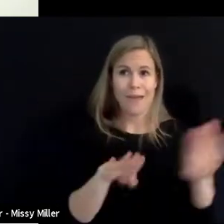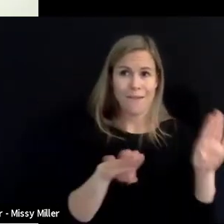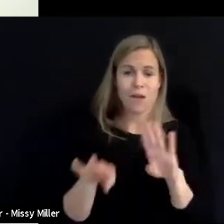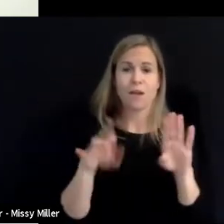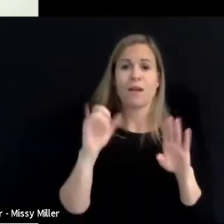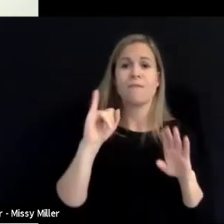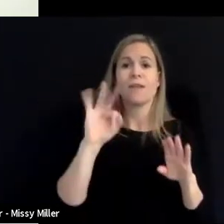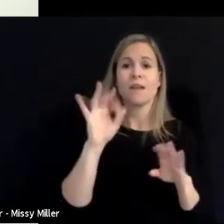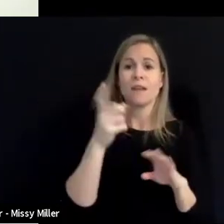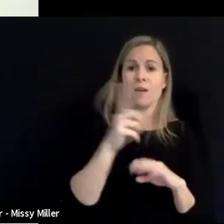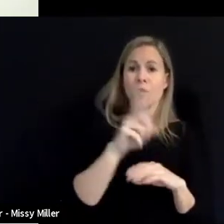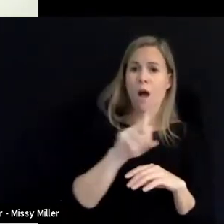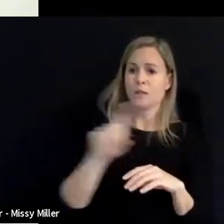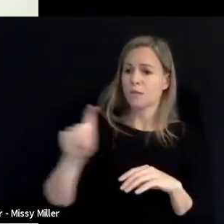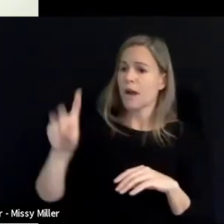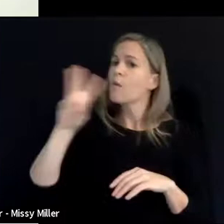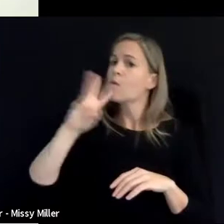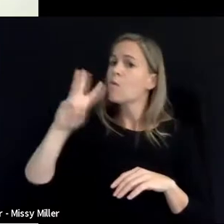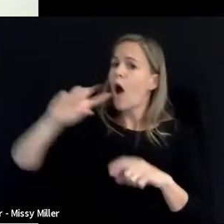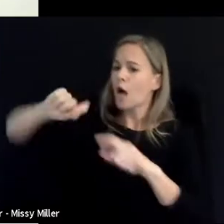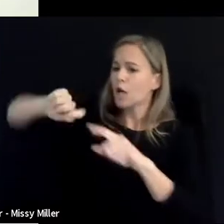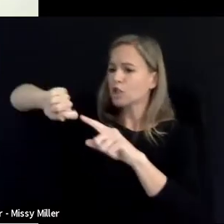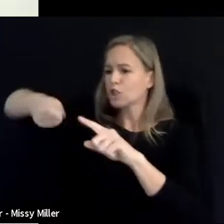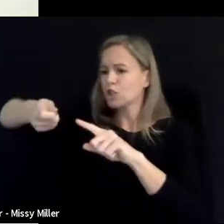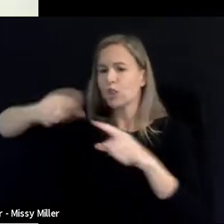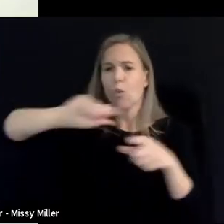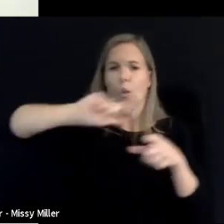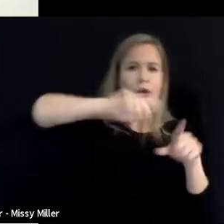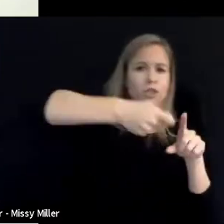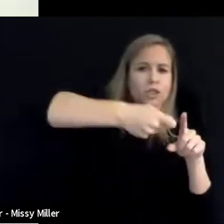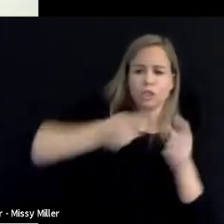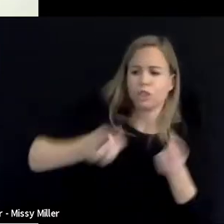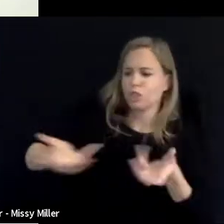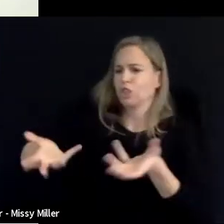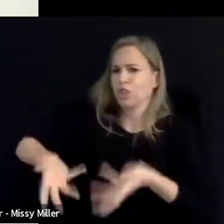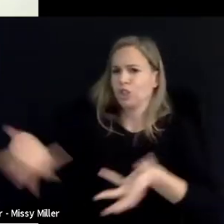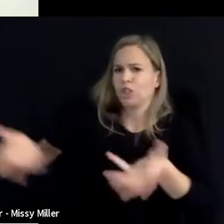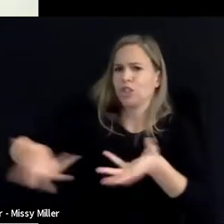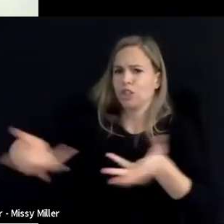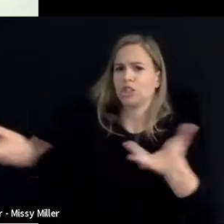and sinks and sticks his hand underneath them and sprays, he's in pain.